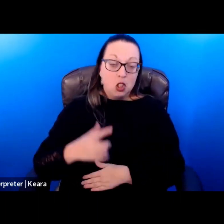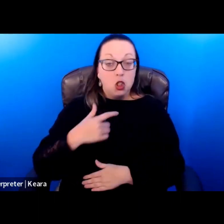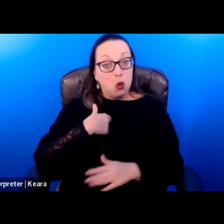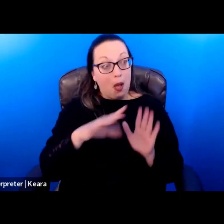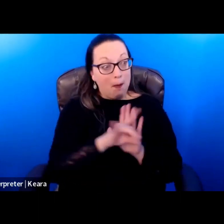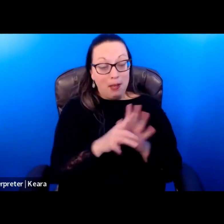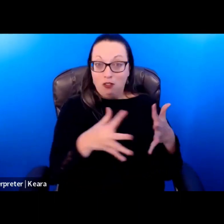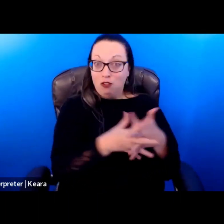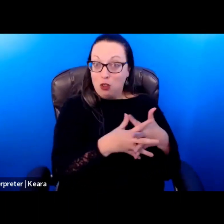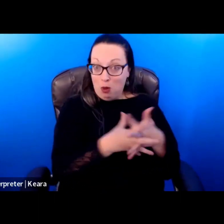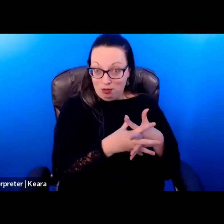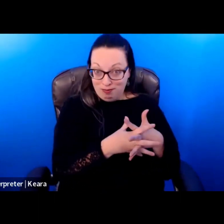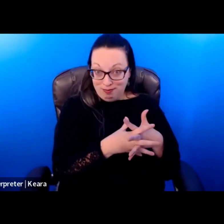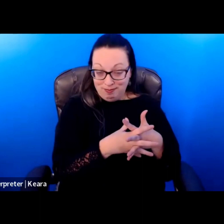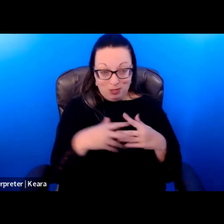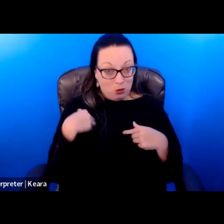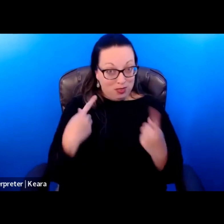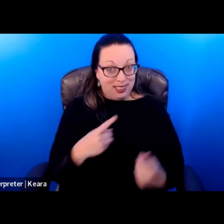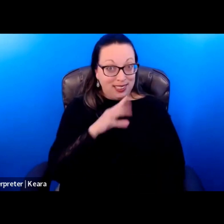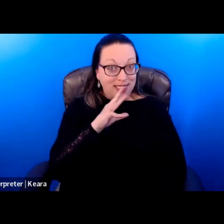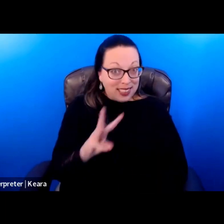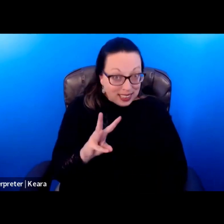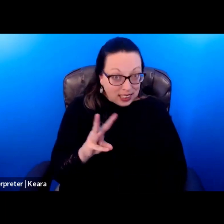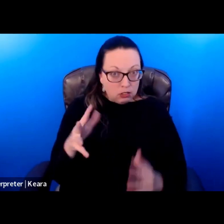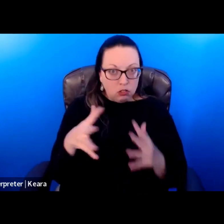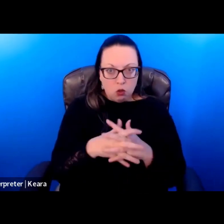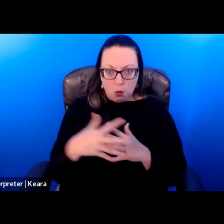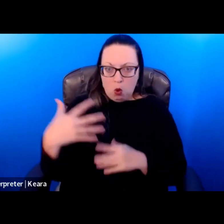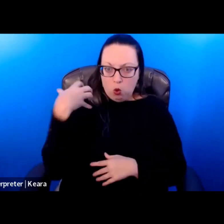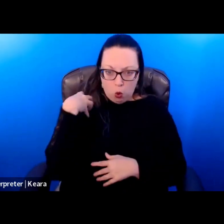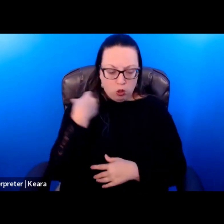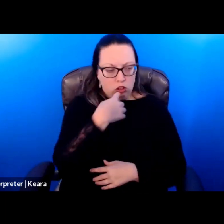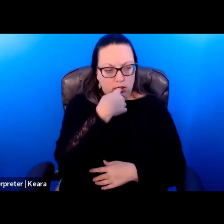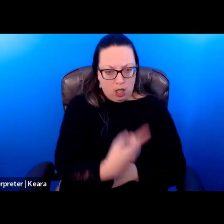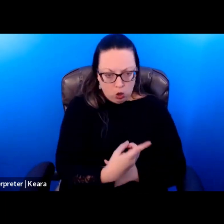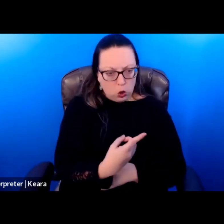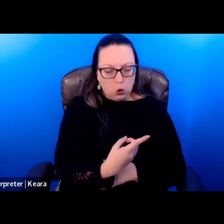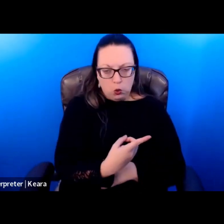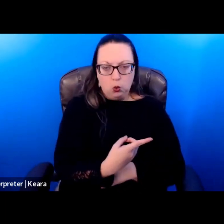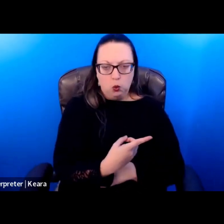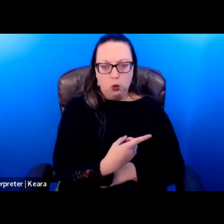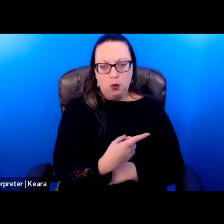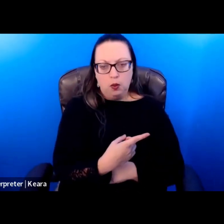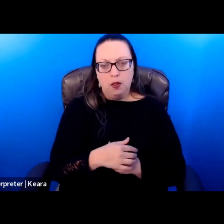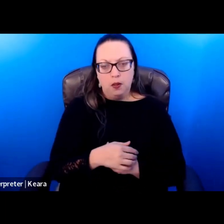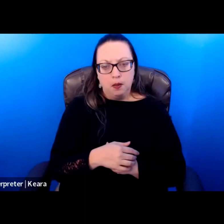And since six years old, you know, our football coaches always tell them always told us pretty much you killed ahead and